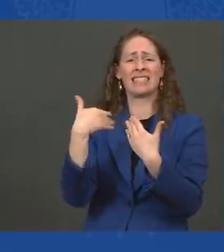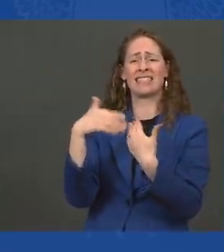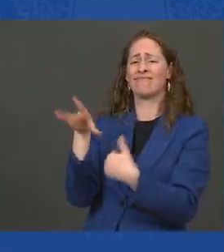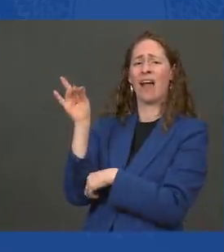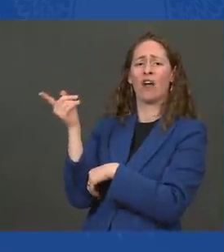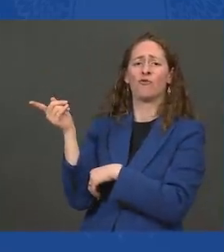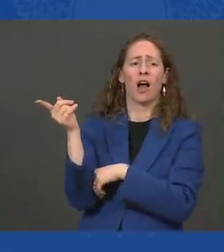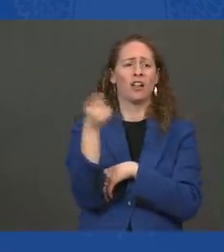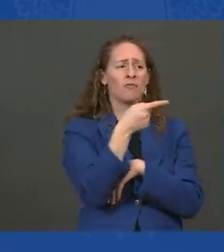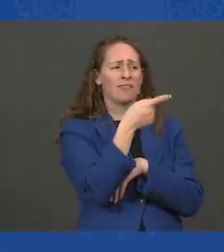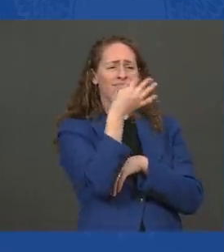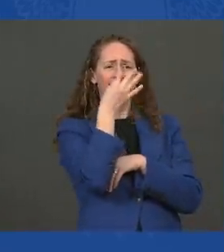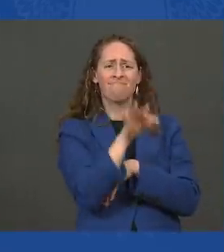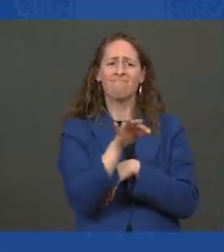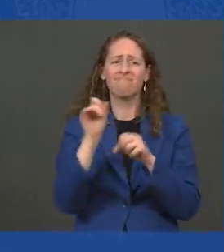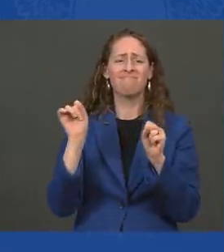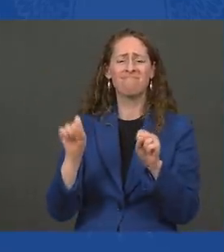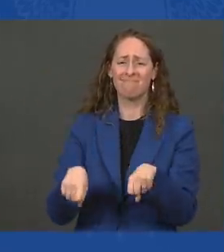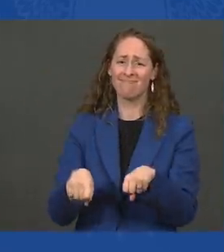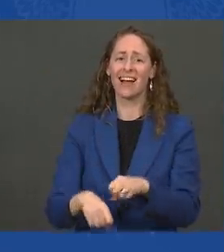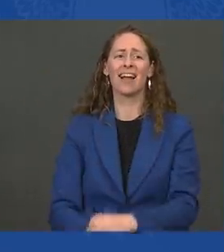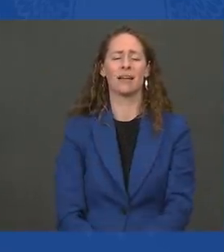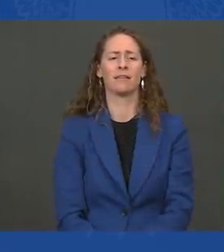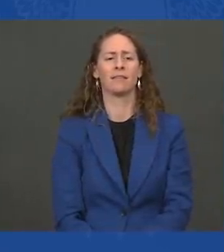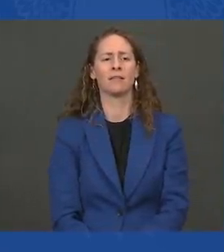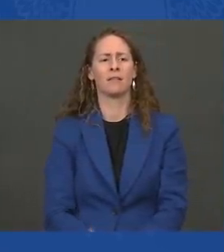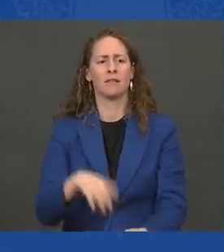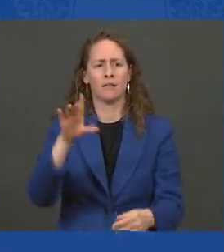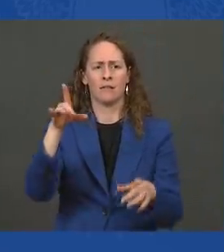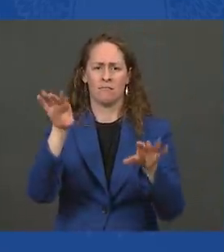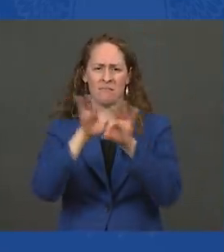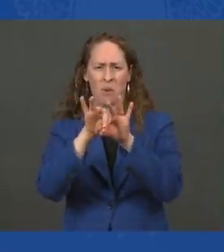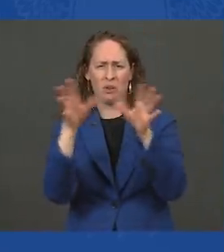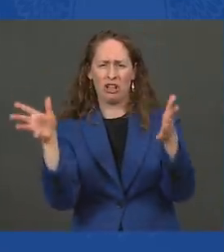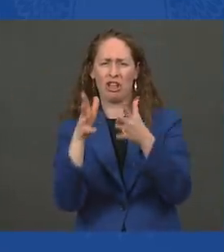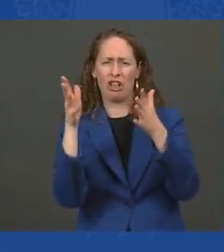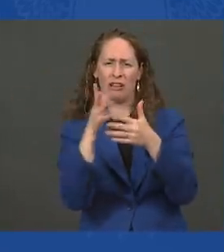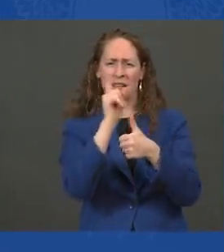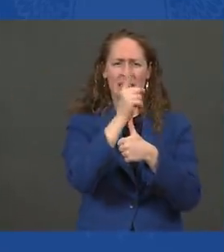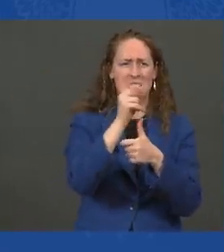or get your children vaccinated before Christmas. All three are available and can be done before Christmas.